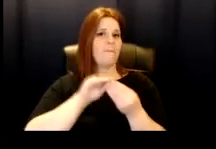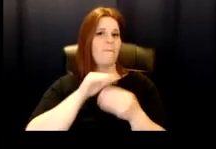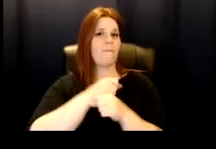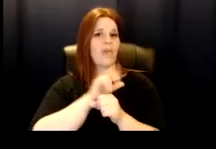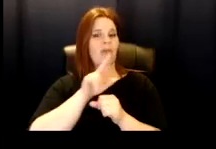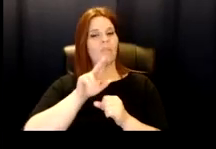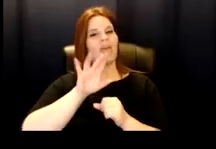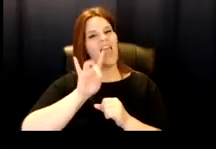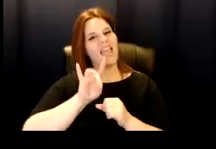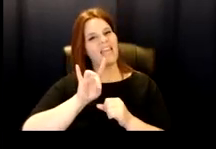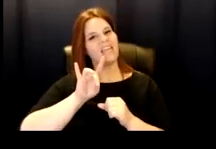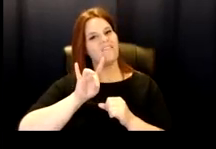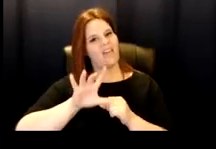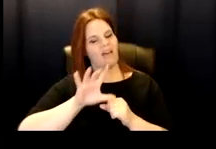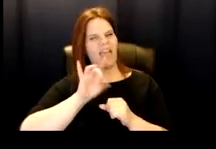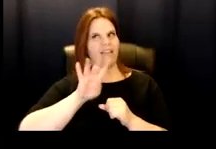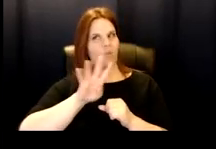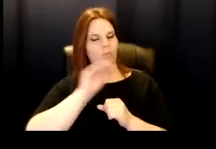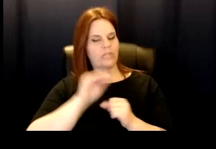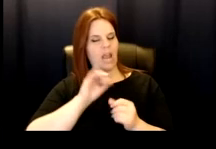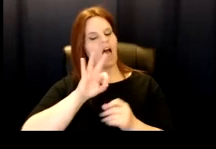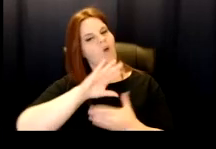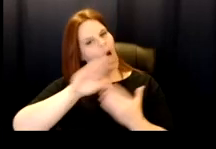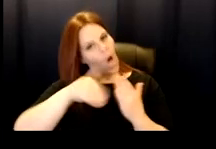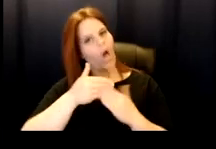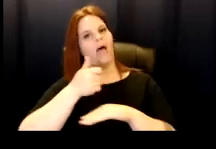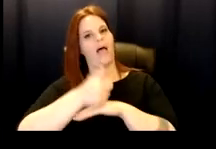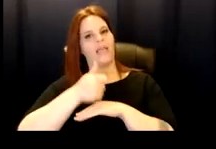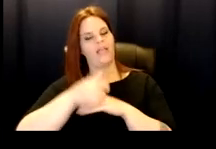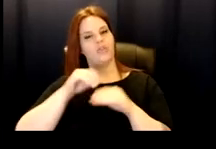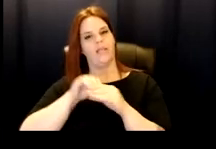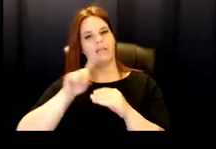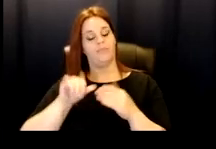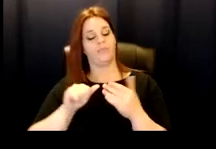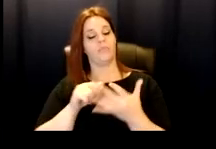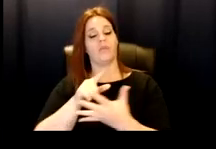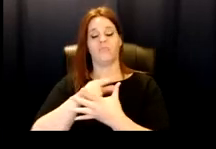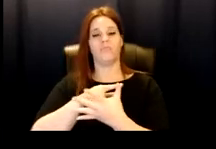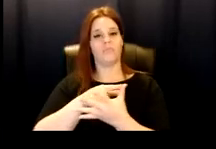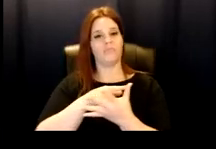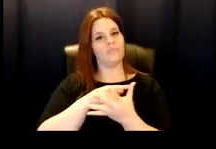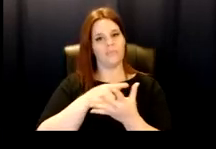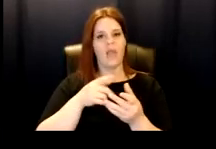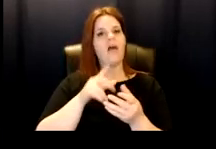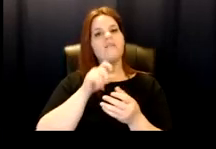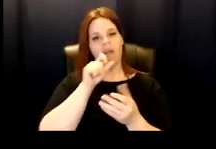that we have. And the most common by considerable margin is discharge or unlawful firing at